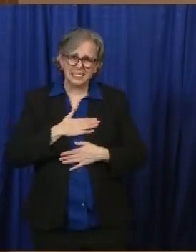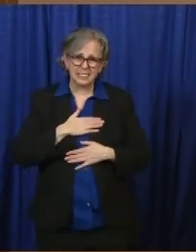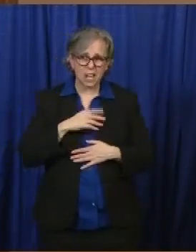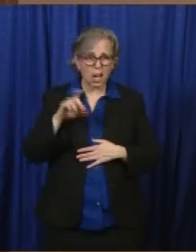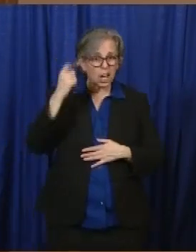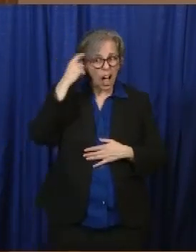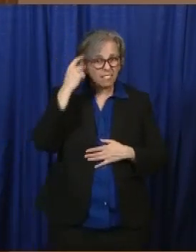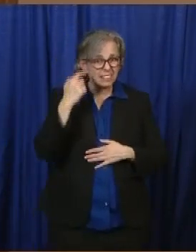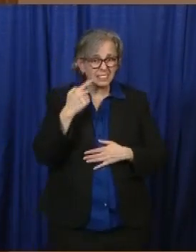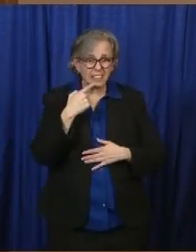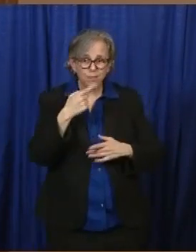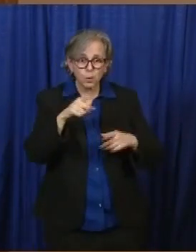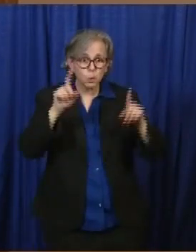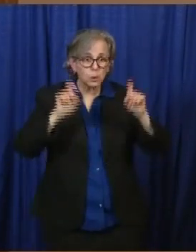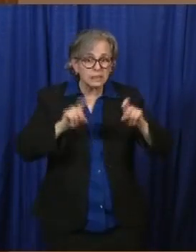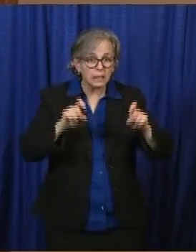THAT IS STILL JUST THE TIP OF THE ICEBERG.